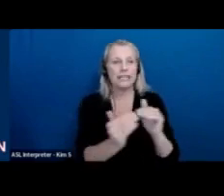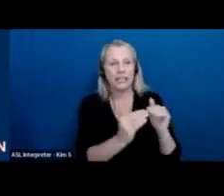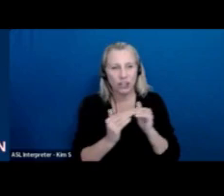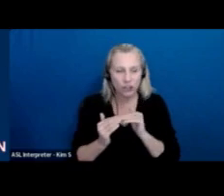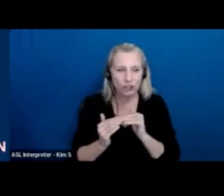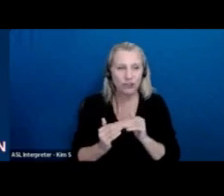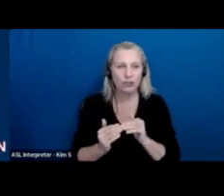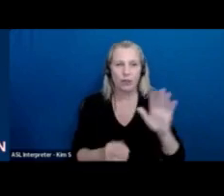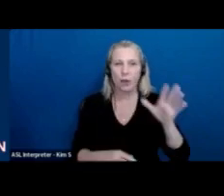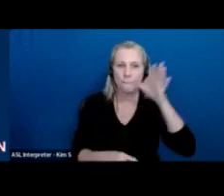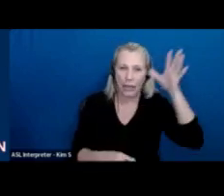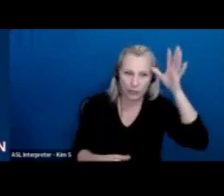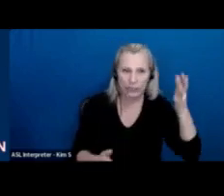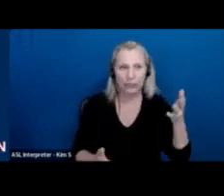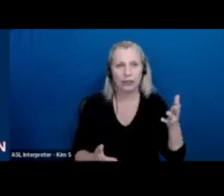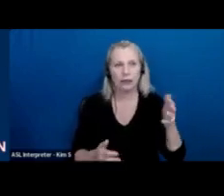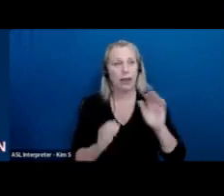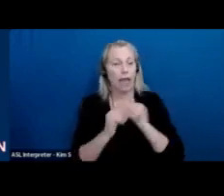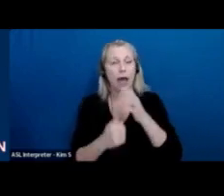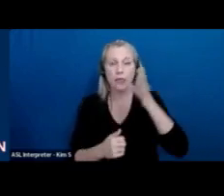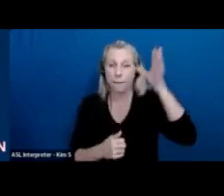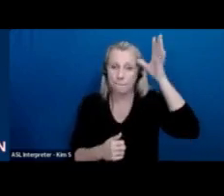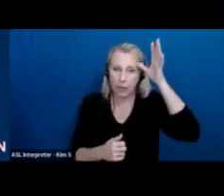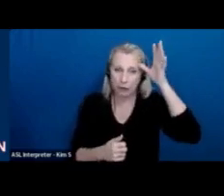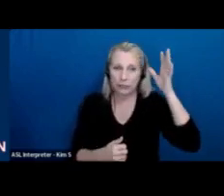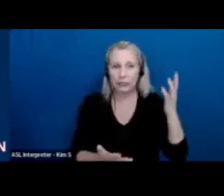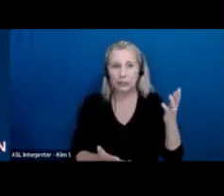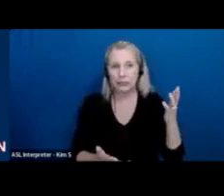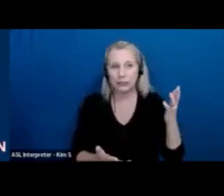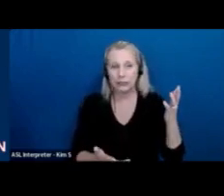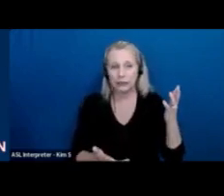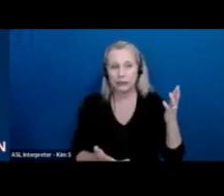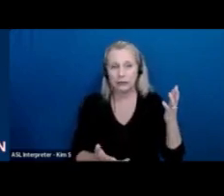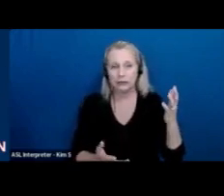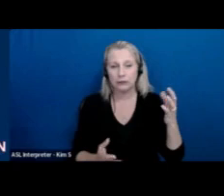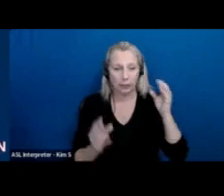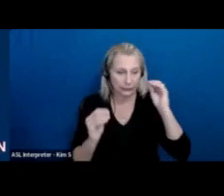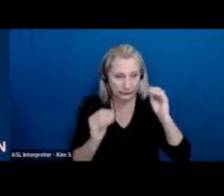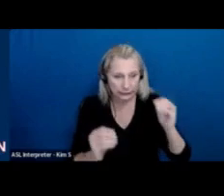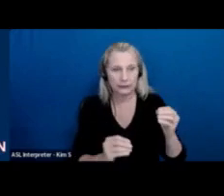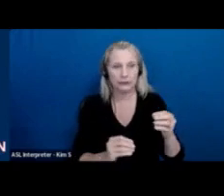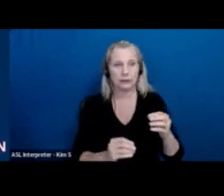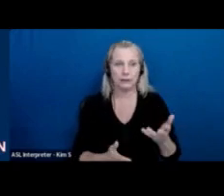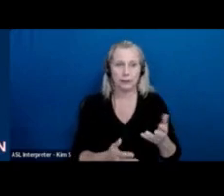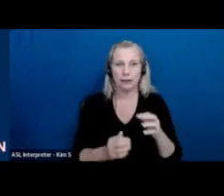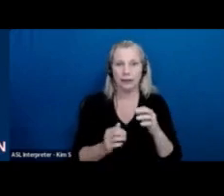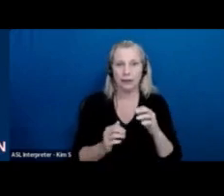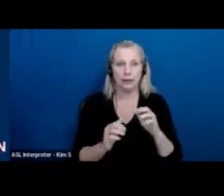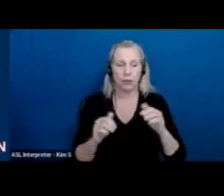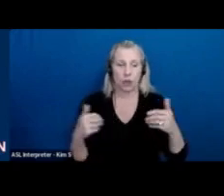parenting, how the parenting, how the parents are parenting, all of the US social connections